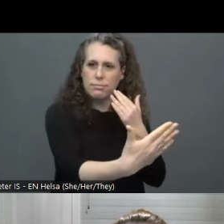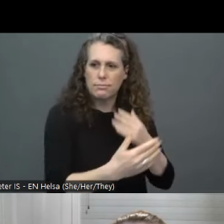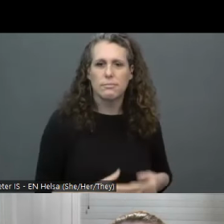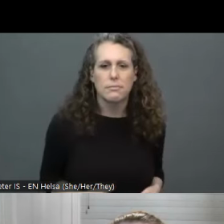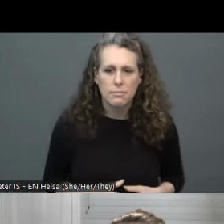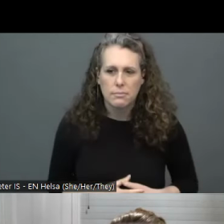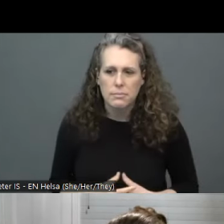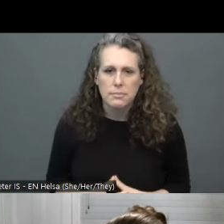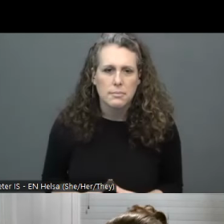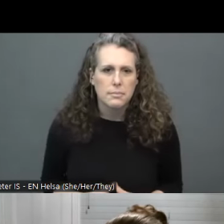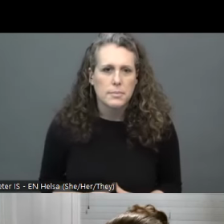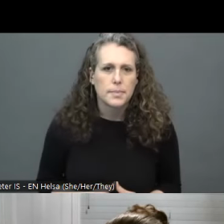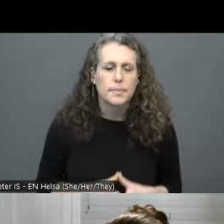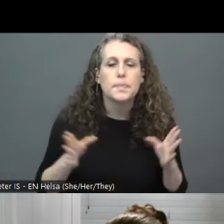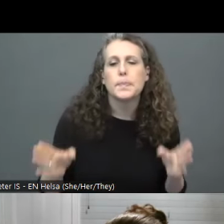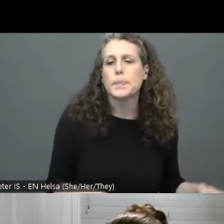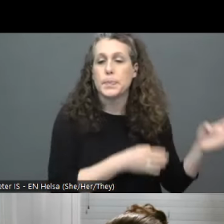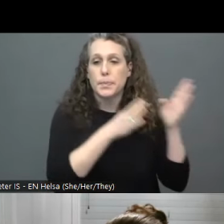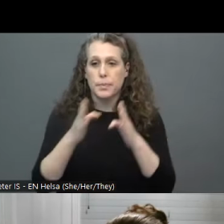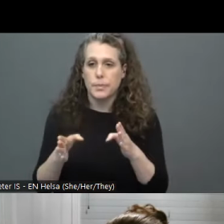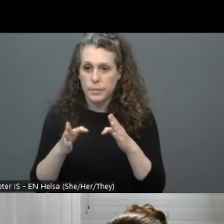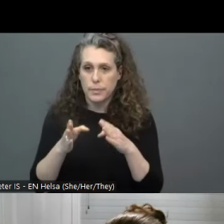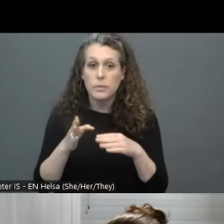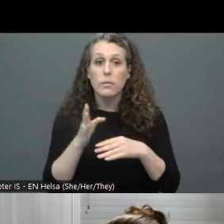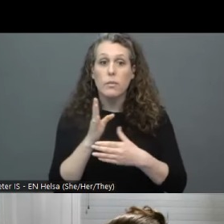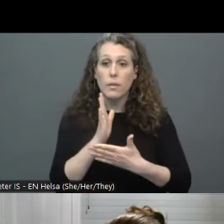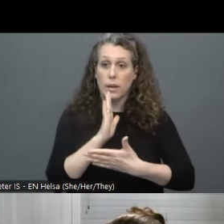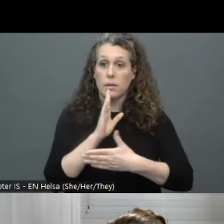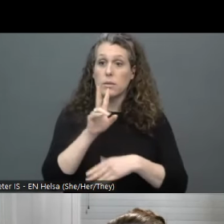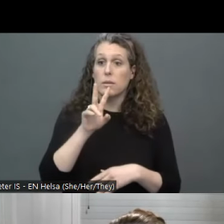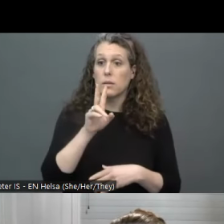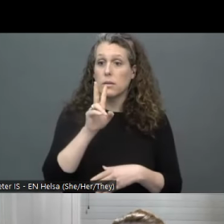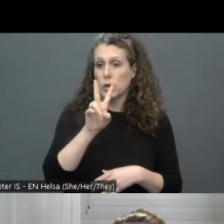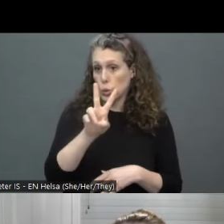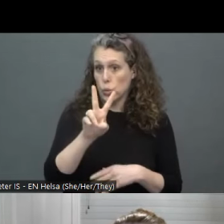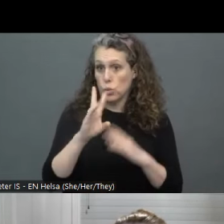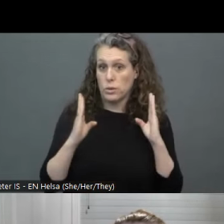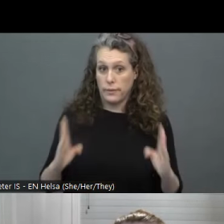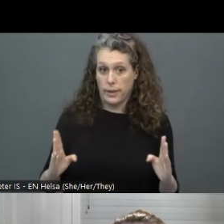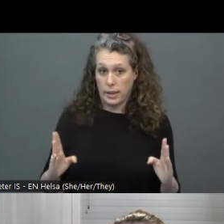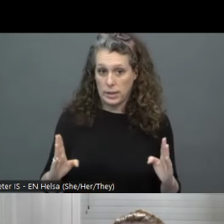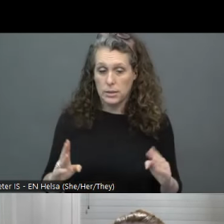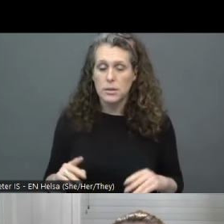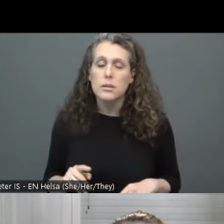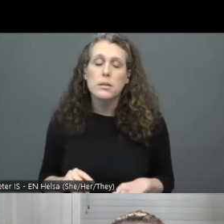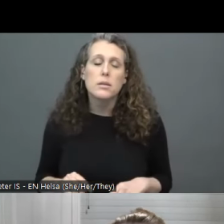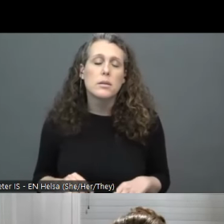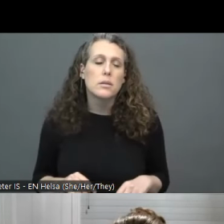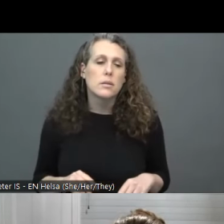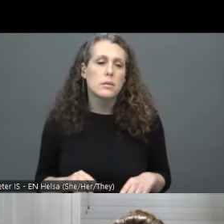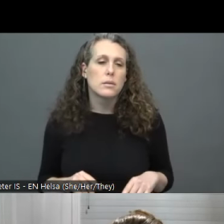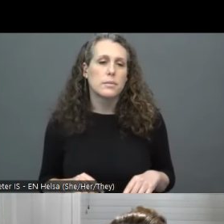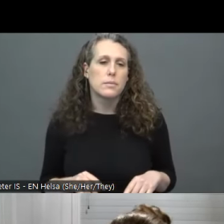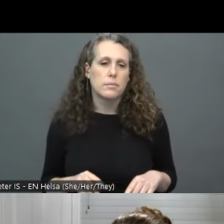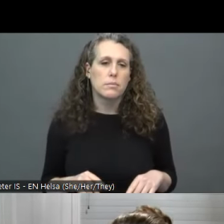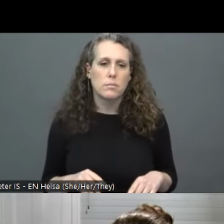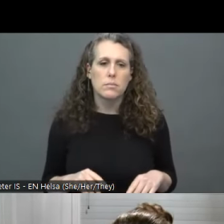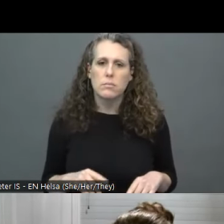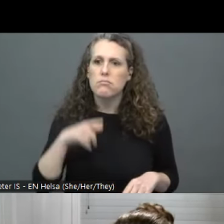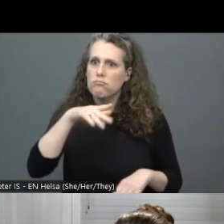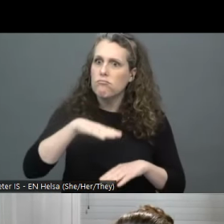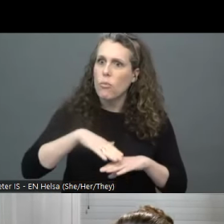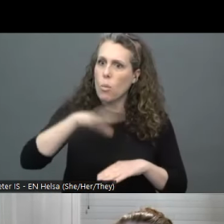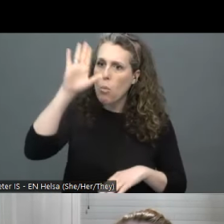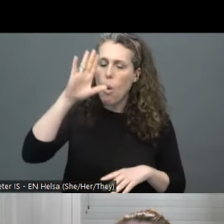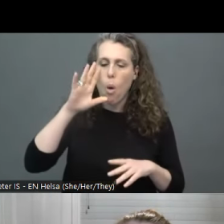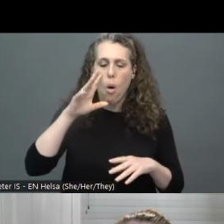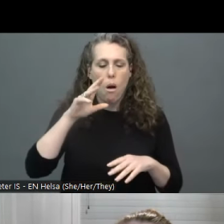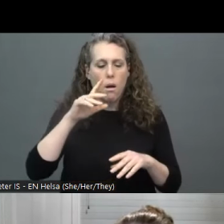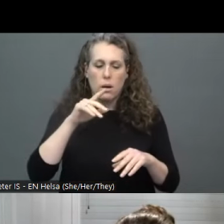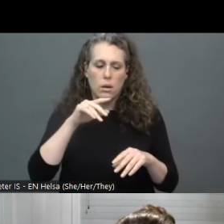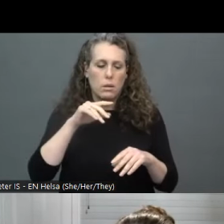The second phase we propose to happen would be much more intensive in country support available.